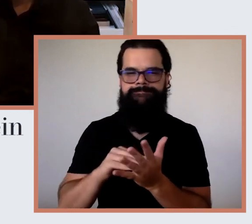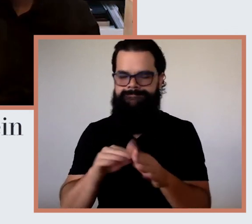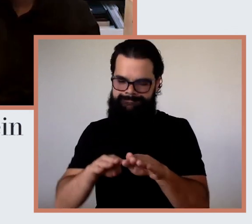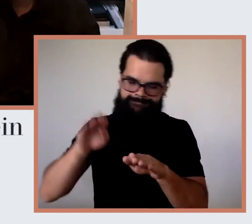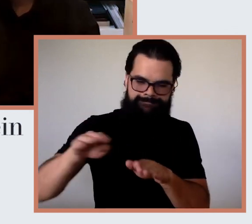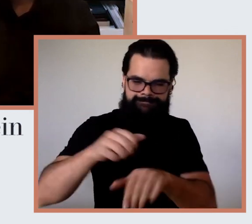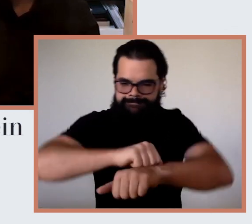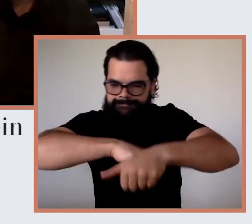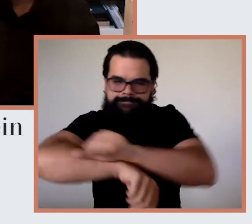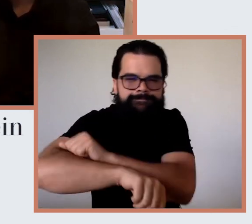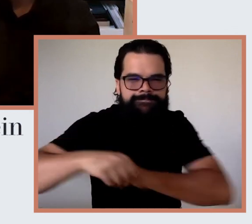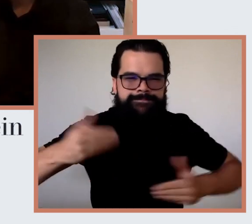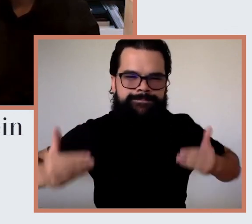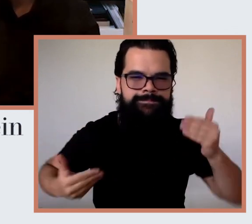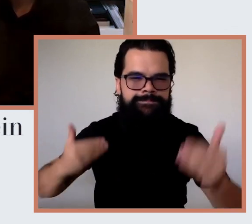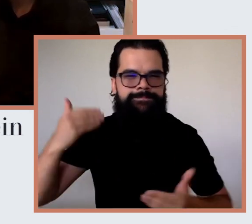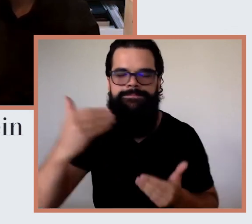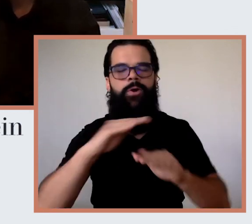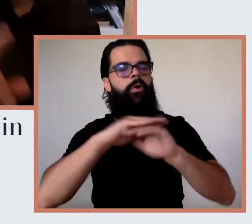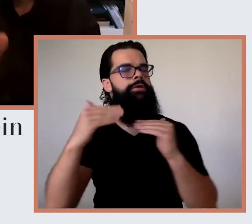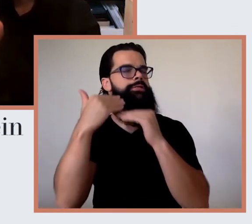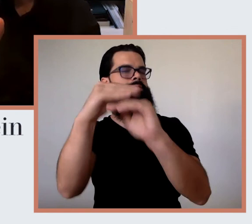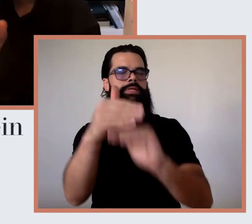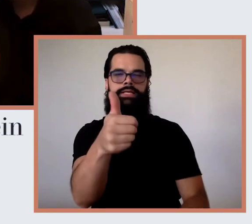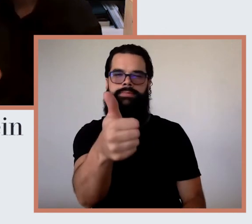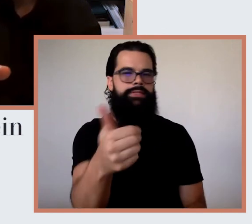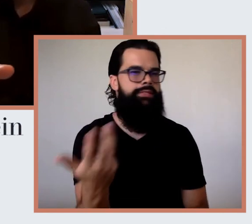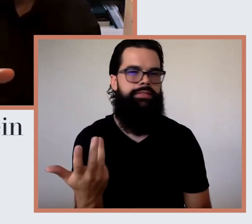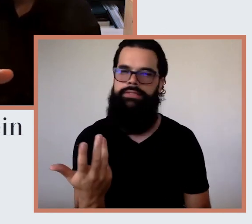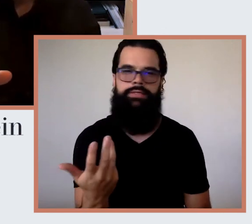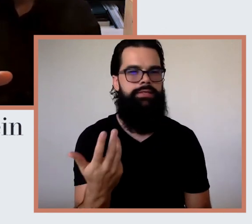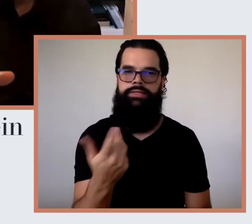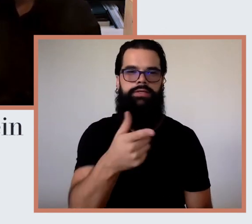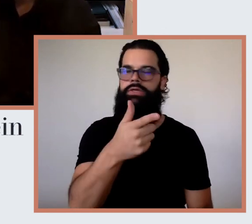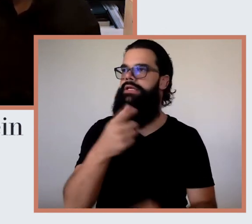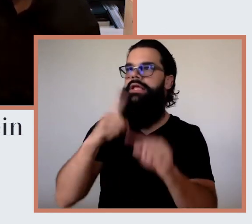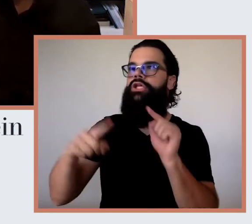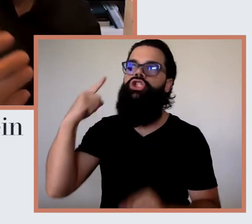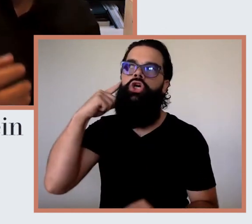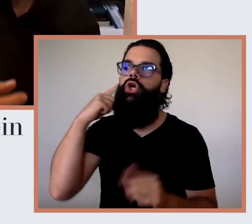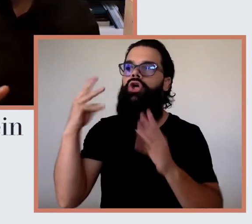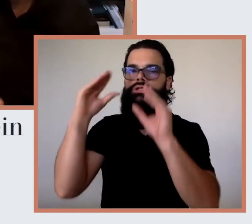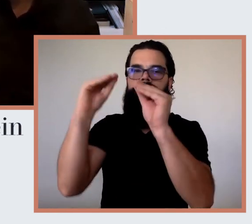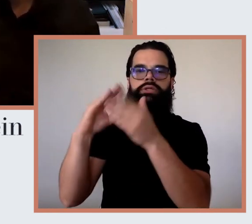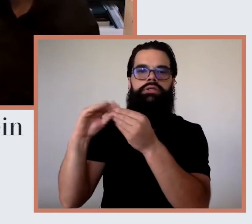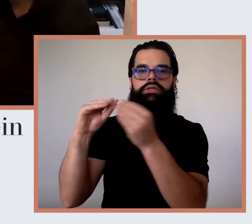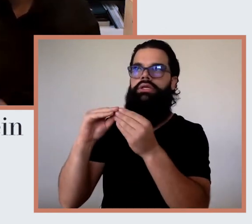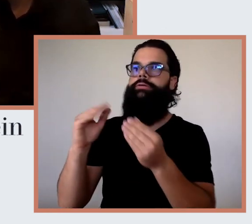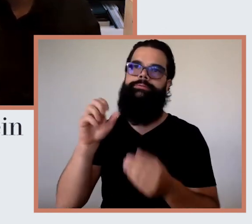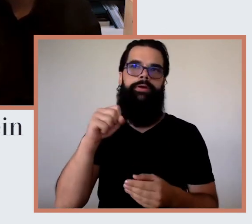oh my goodness, I'm going to have to really step up my game, But you don't want to be limited by the fact that you can't hear the teacher teaching as